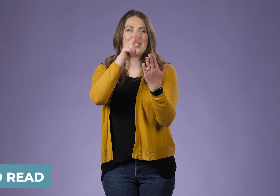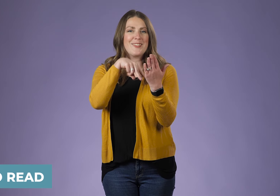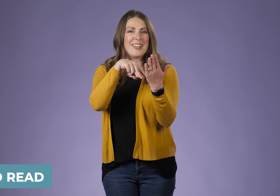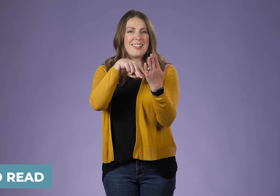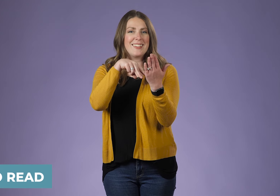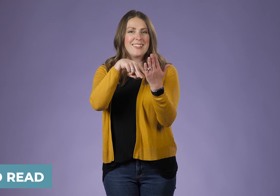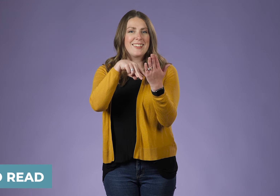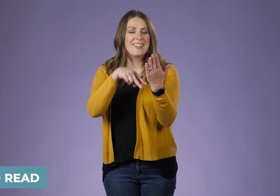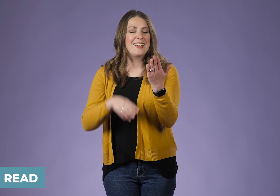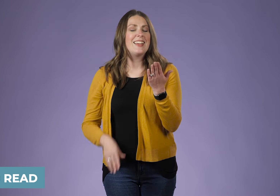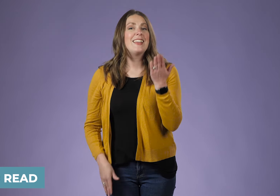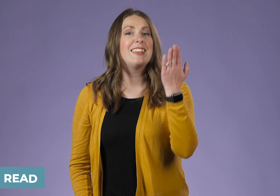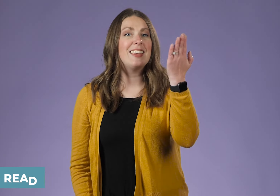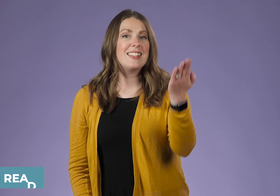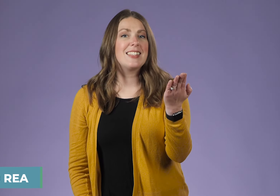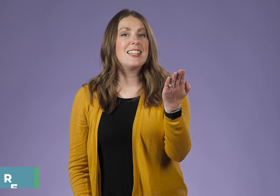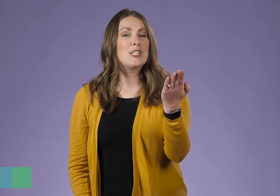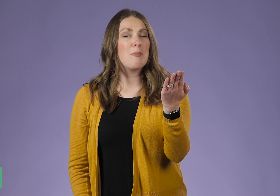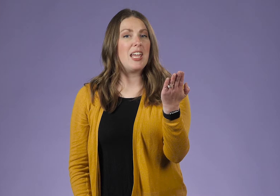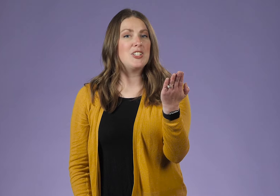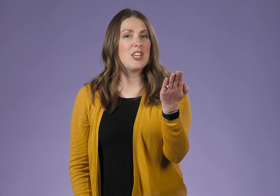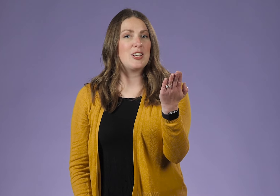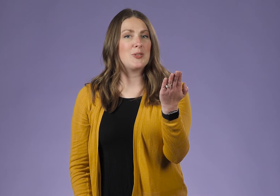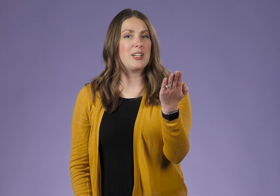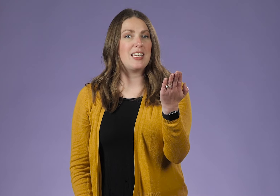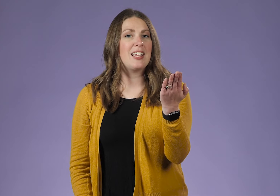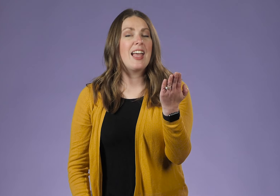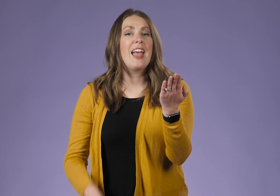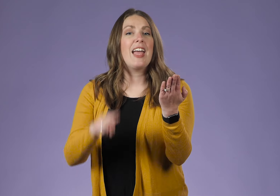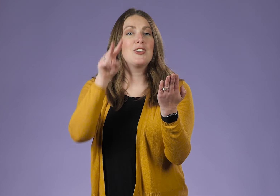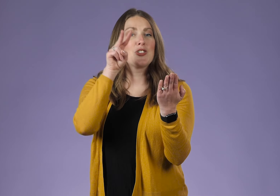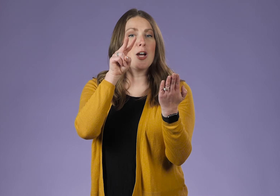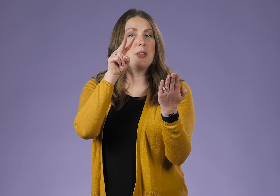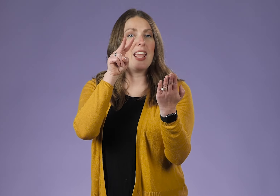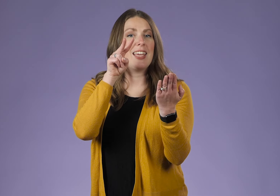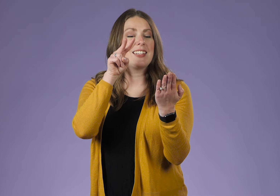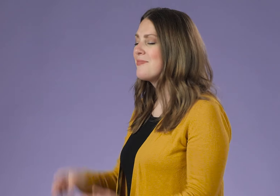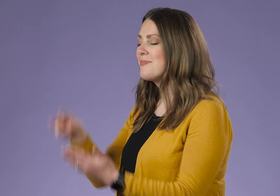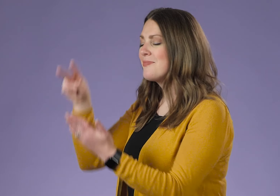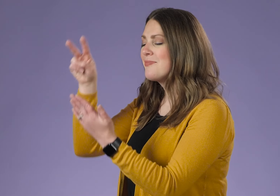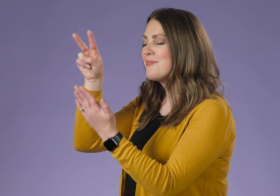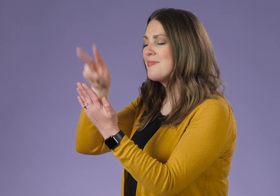To read. This is the page that you're reading. And your dominant hand is the eyes.